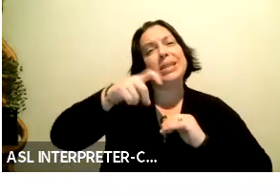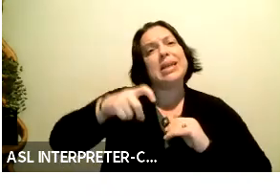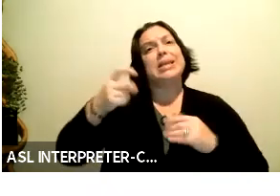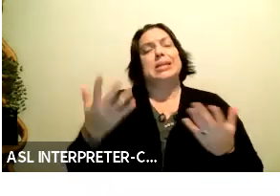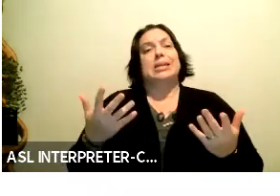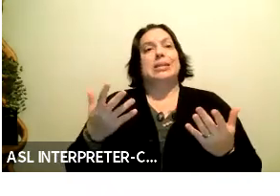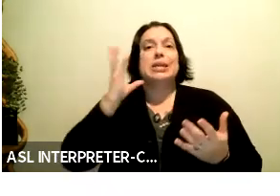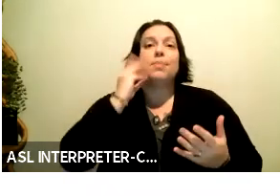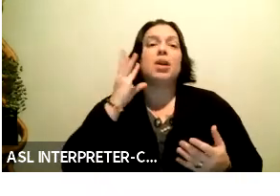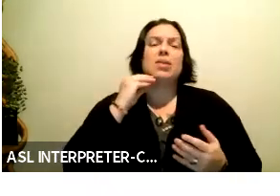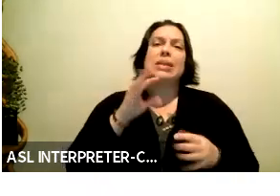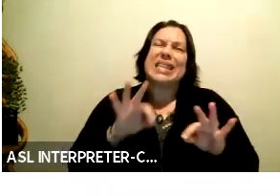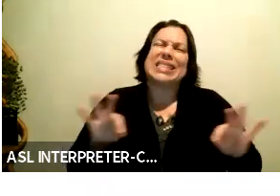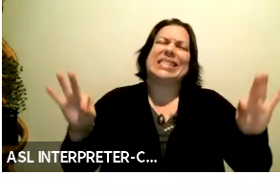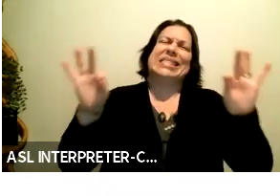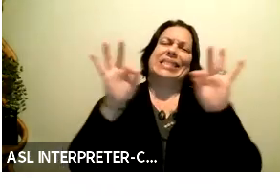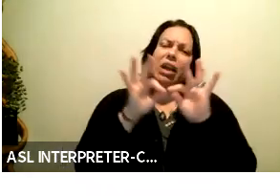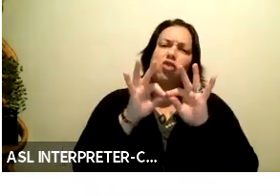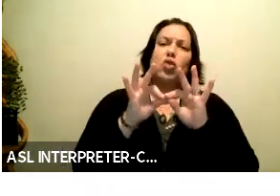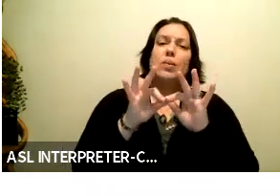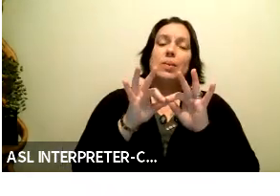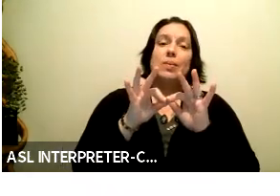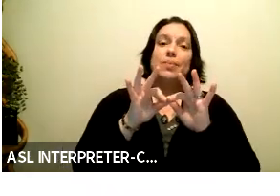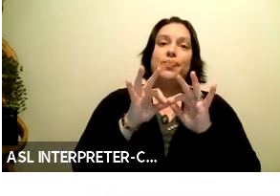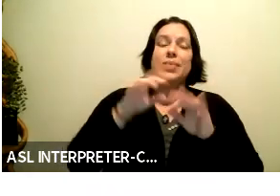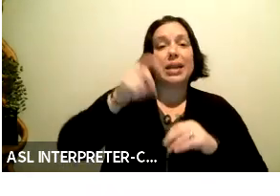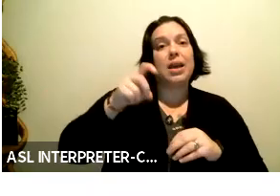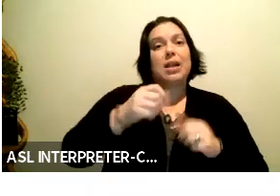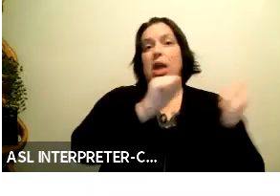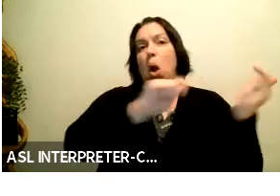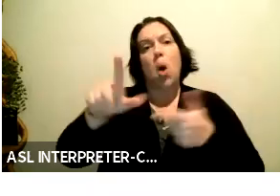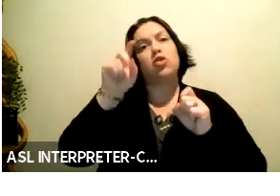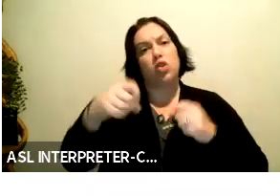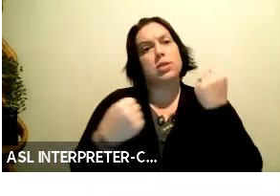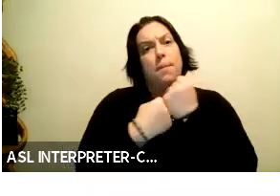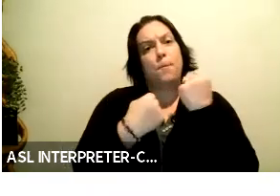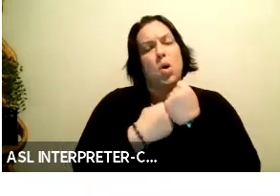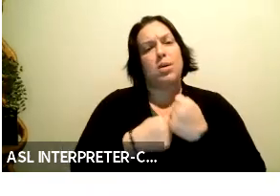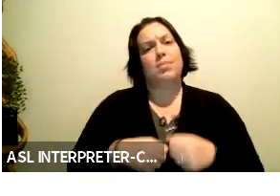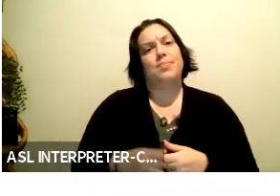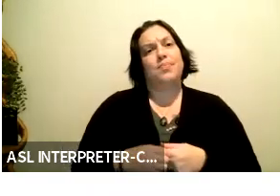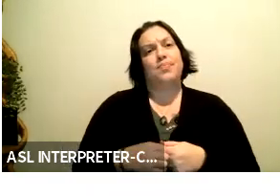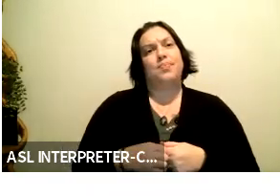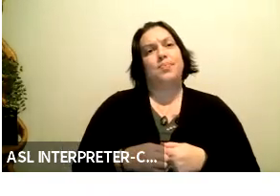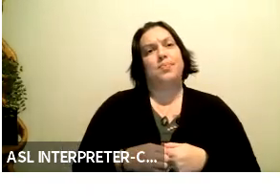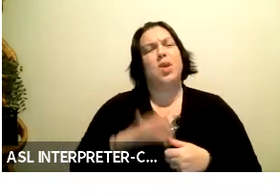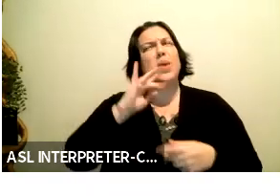element of information that everybody supports. To help explain why, consider this question. When